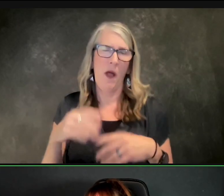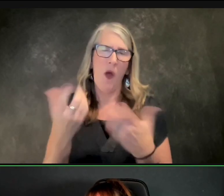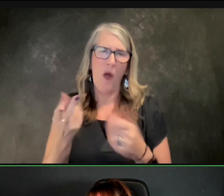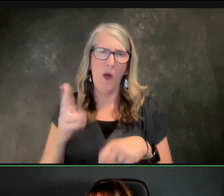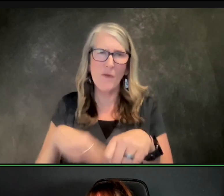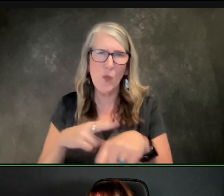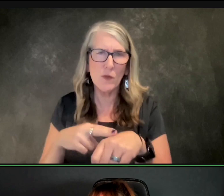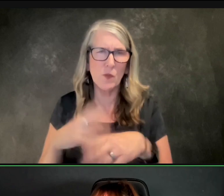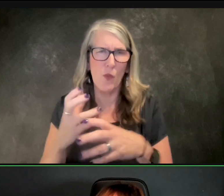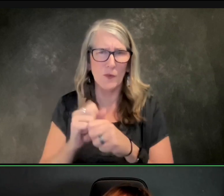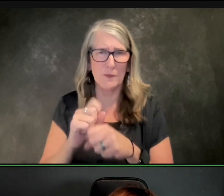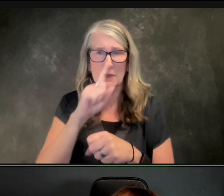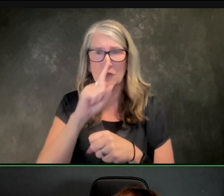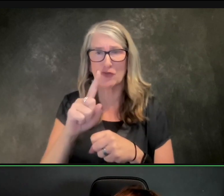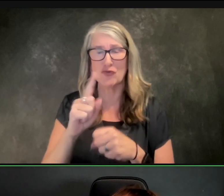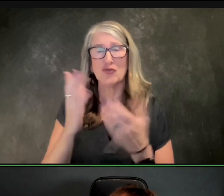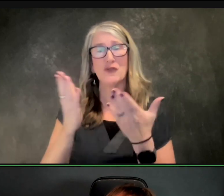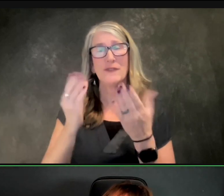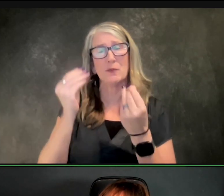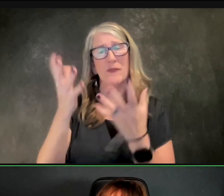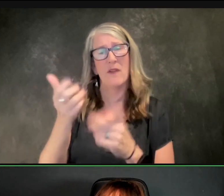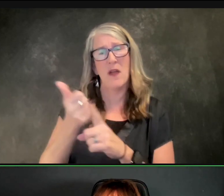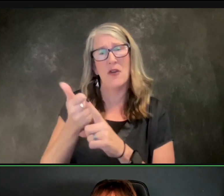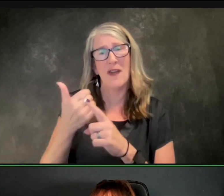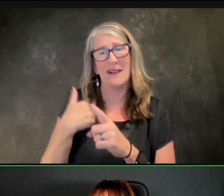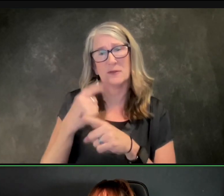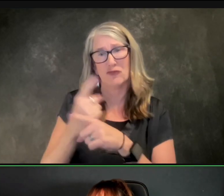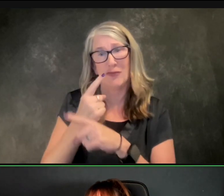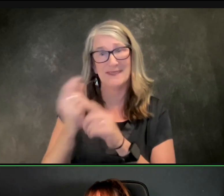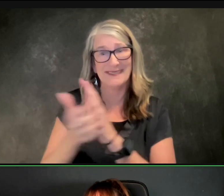licensure requirement is. If they're studying abroad in another country,